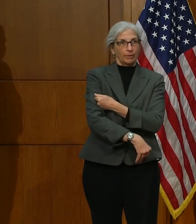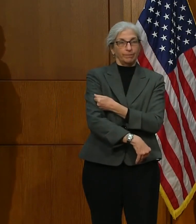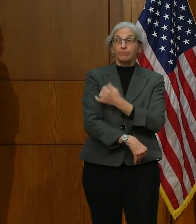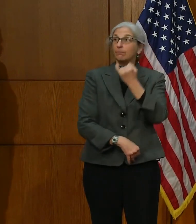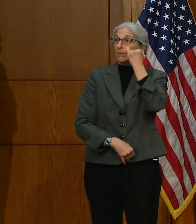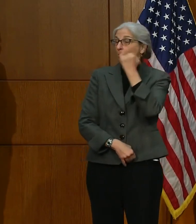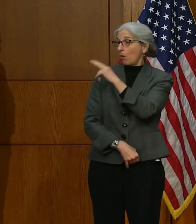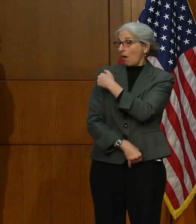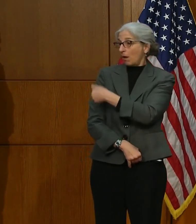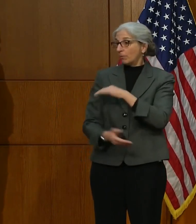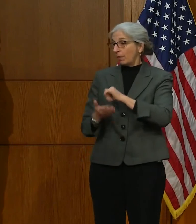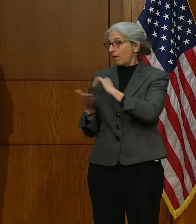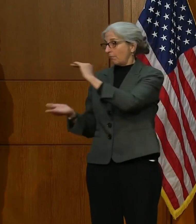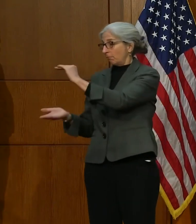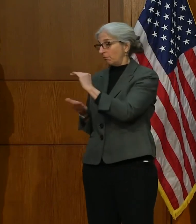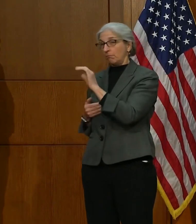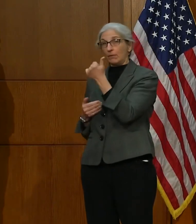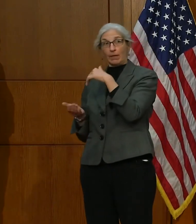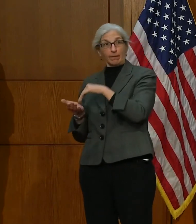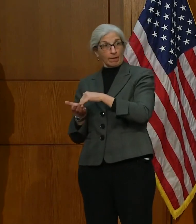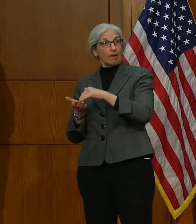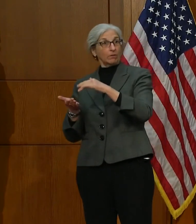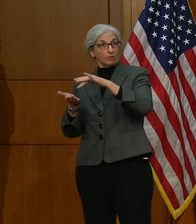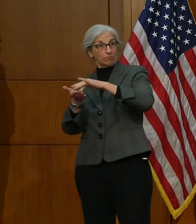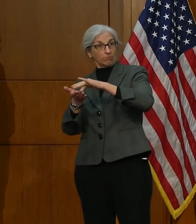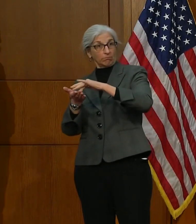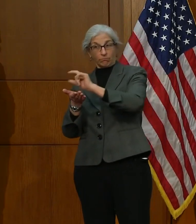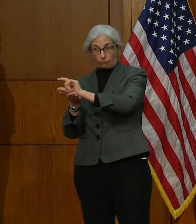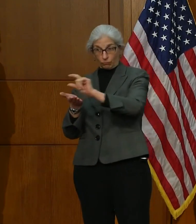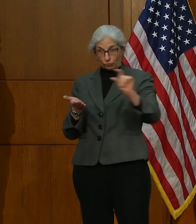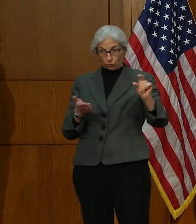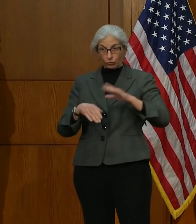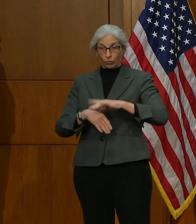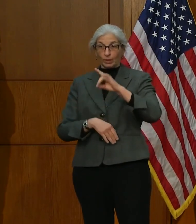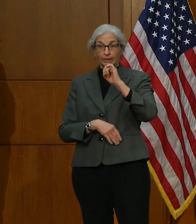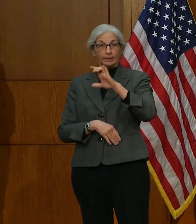SO LET ME KIND OF JUST BREAK IT DOWN A LITTLE BIT. LET'S SAY YOU'RE A HEALTH SYSTEM THAT